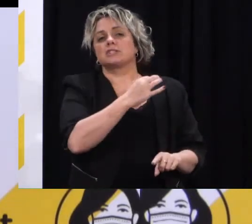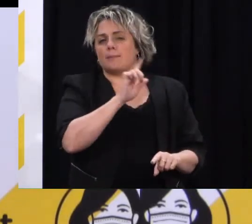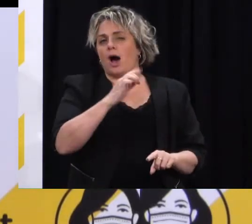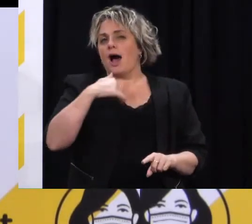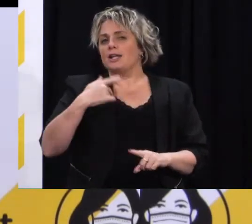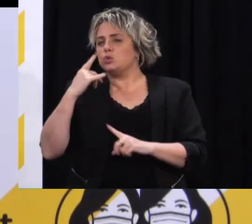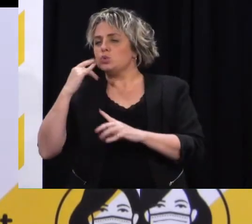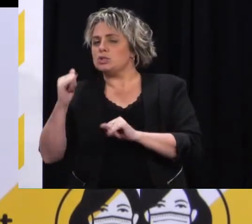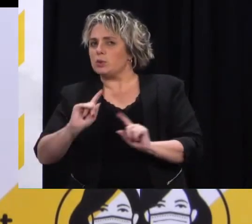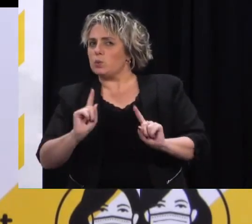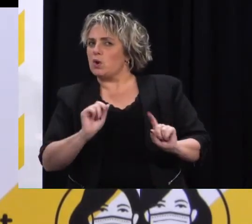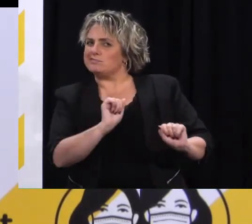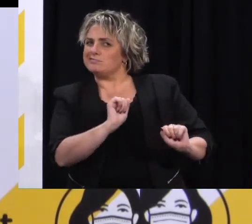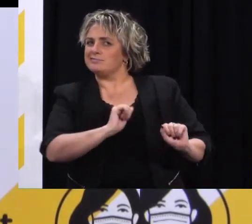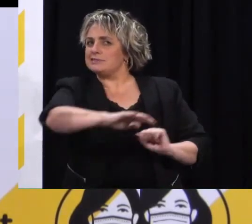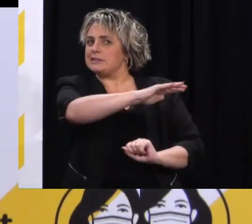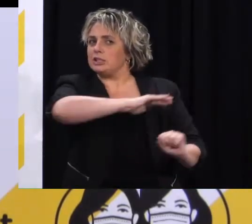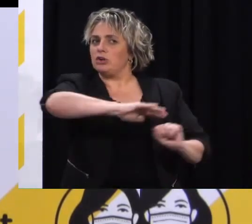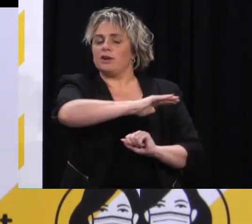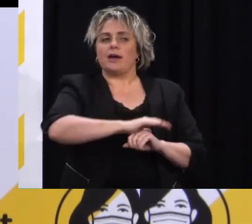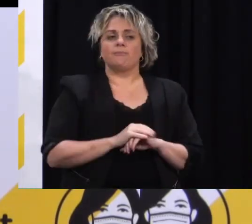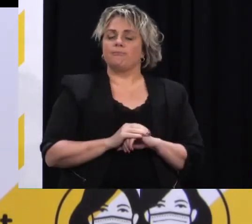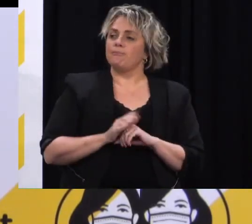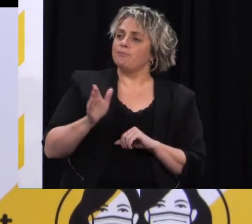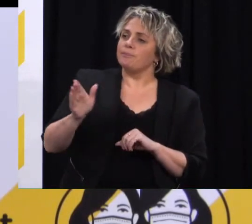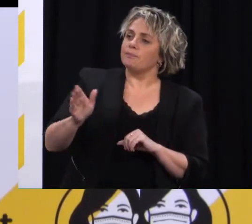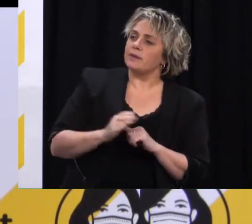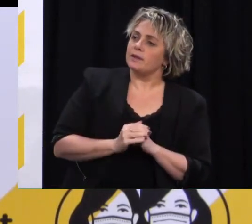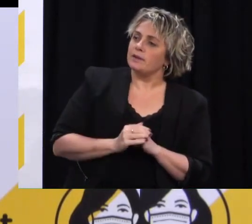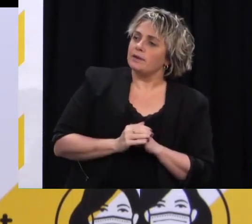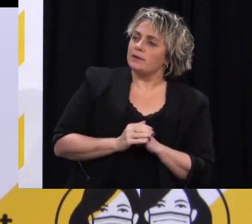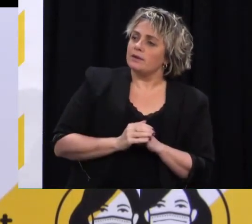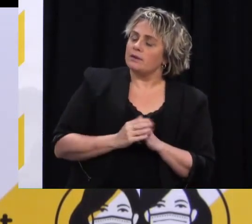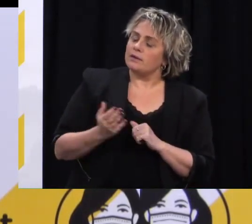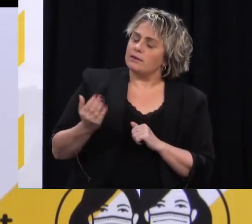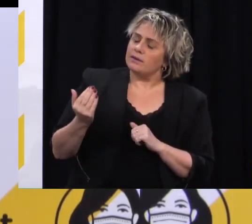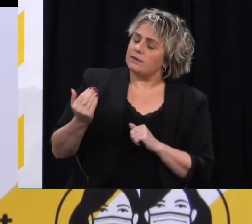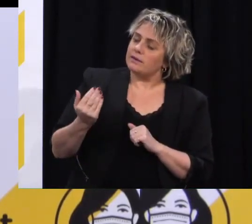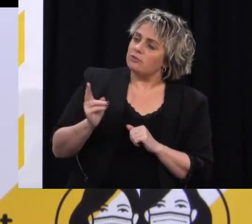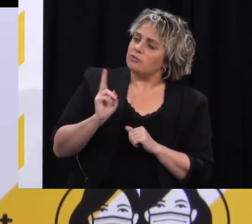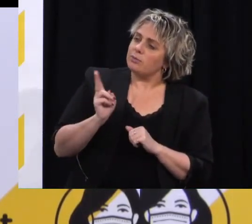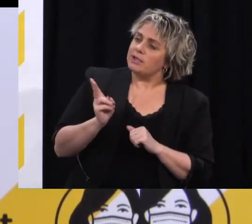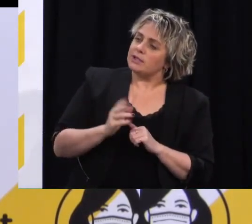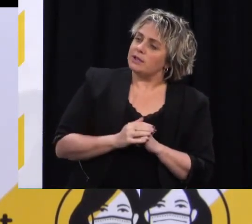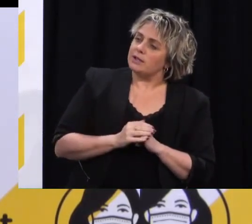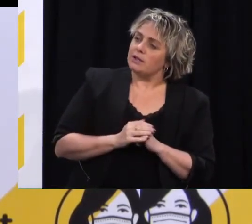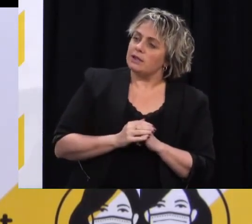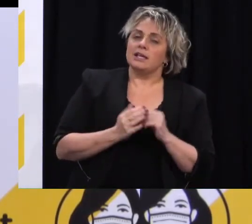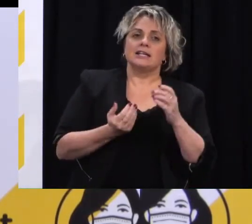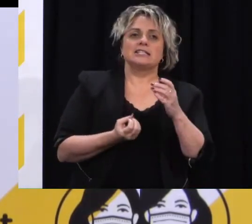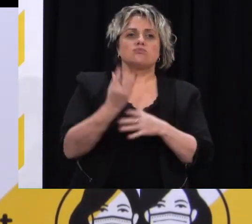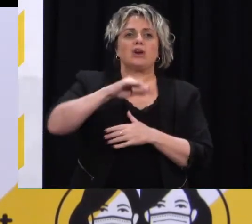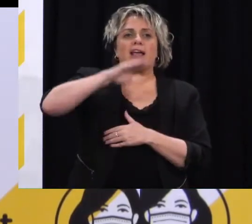residential environments to be high risk environments. But if